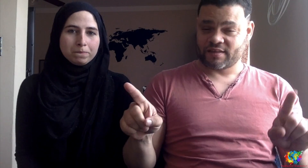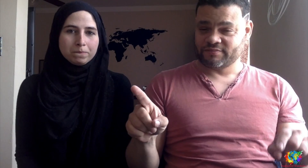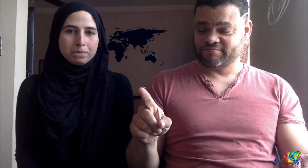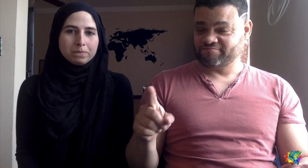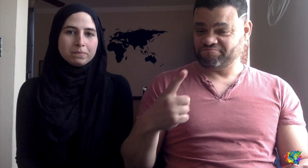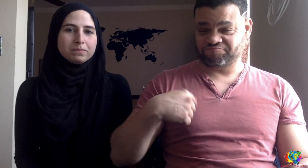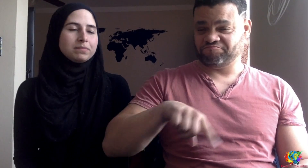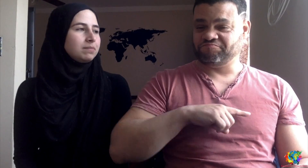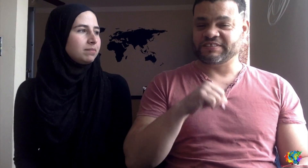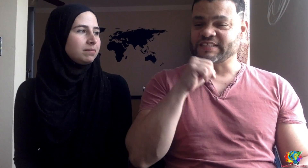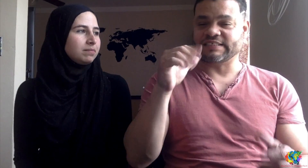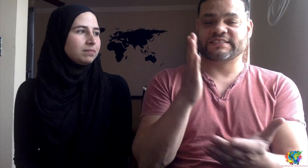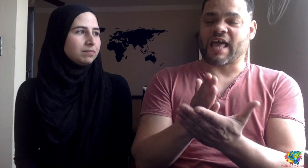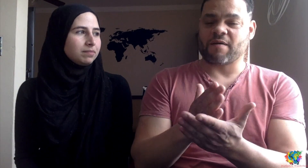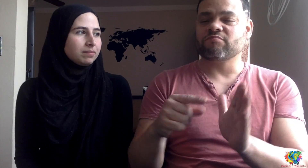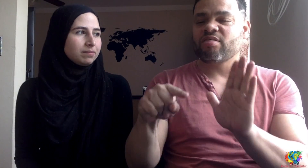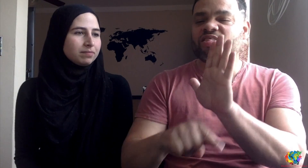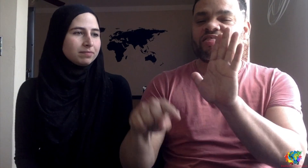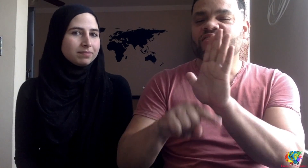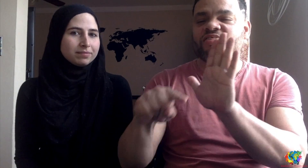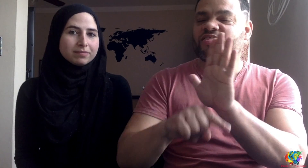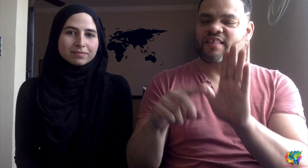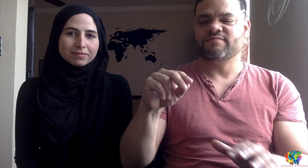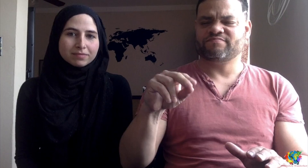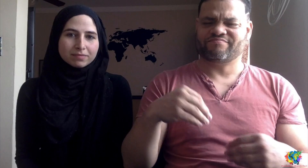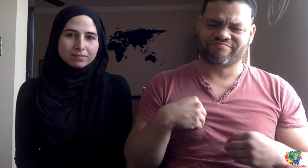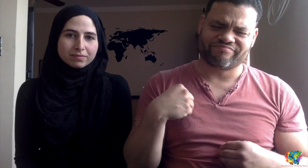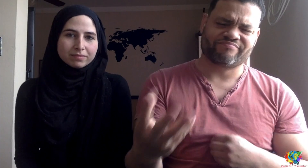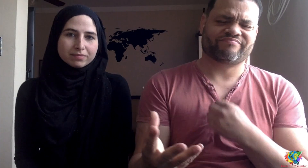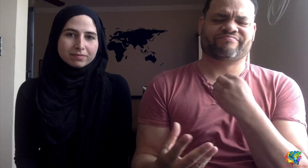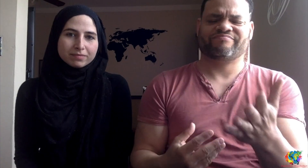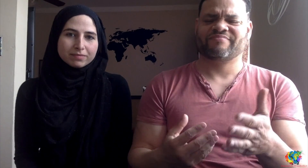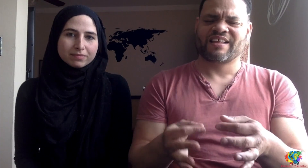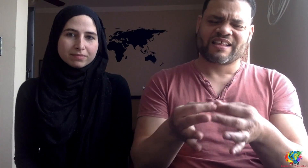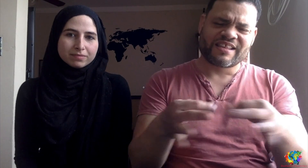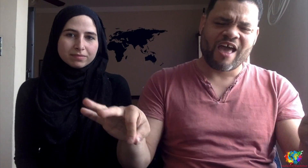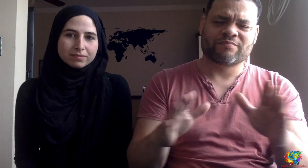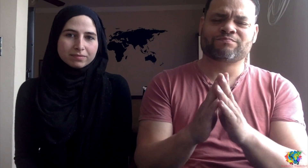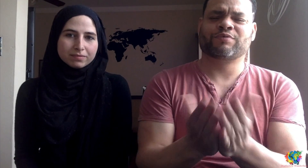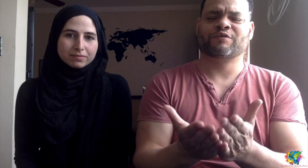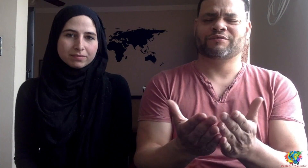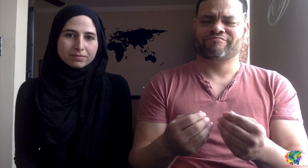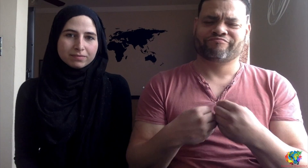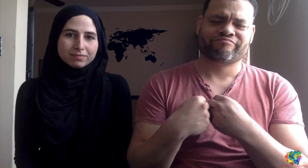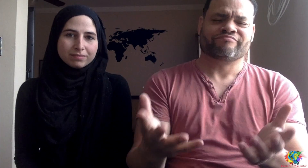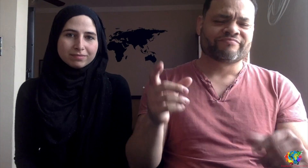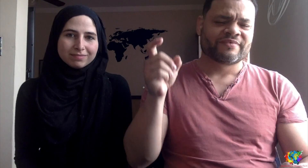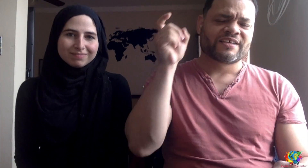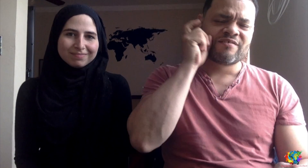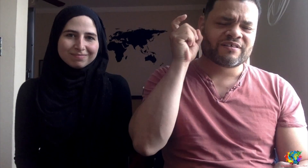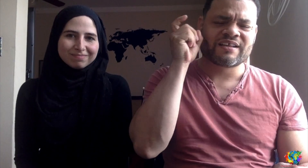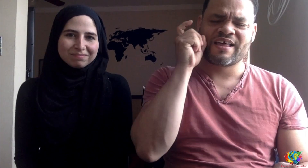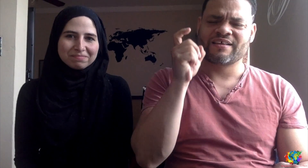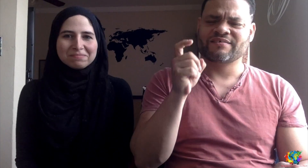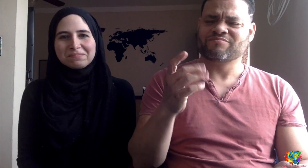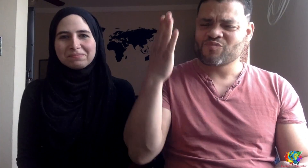Gregory: That does not stop us from giving them language books, provides hearing aids.